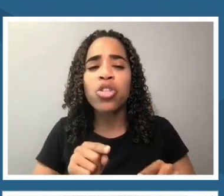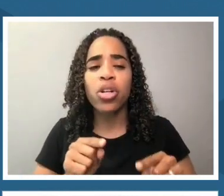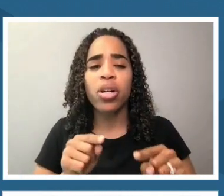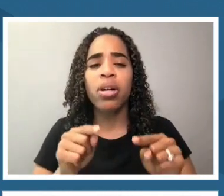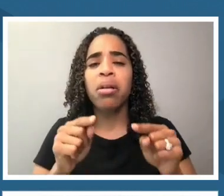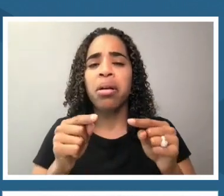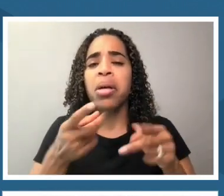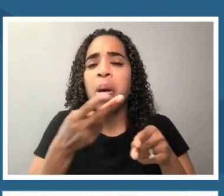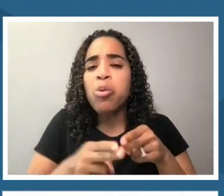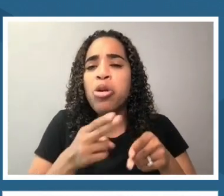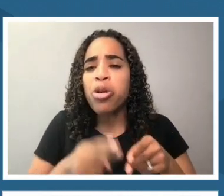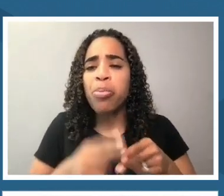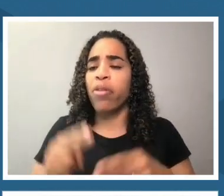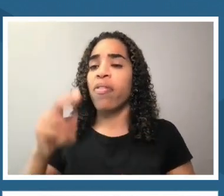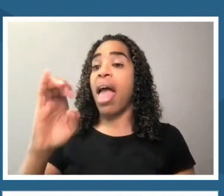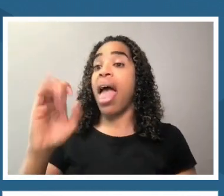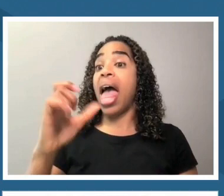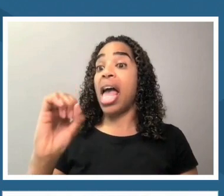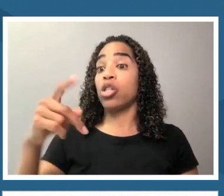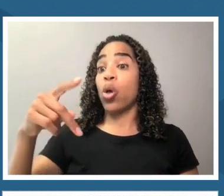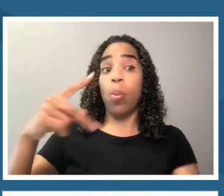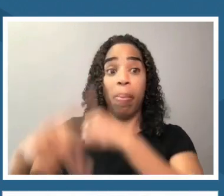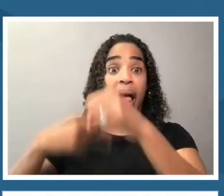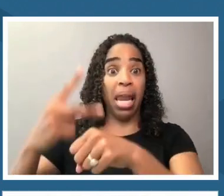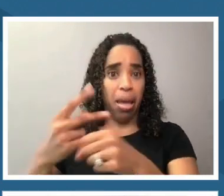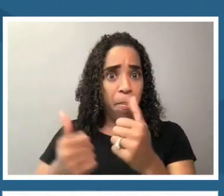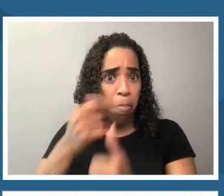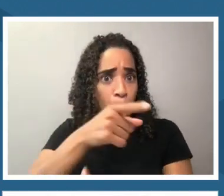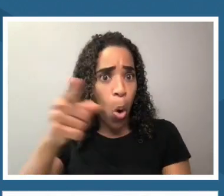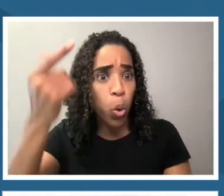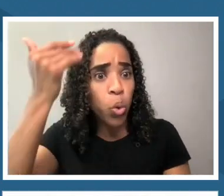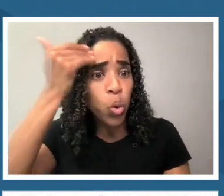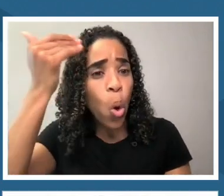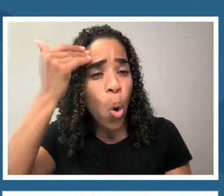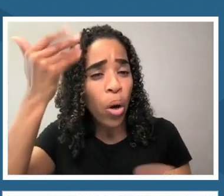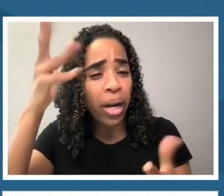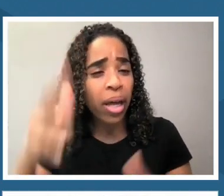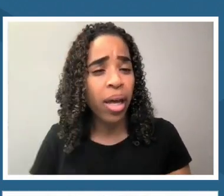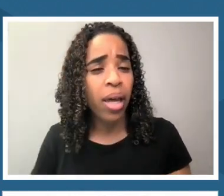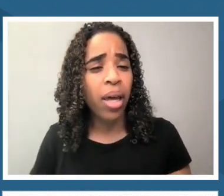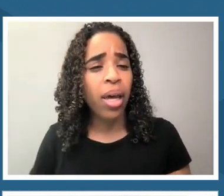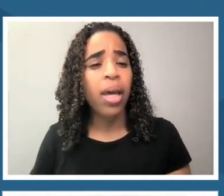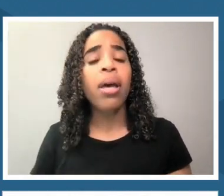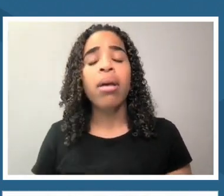exoplanet um i'm pretty sure most people in the audience know what an exoplanet